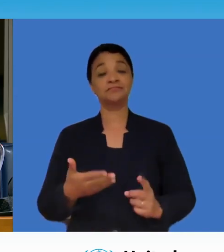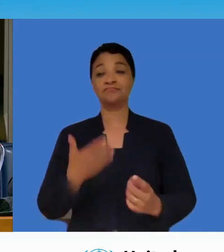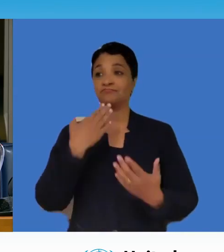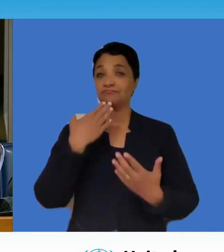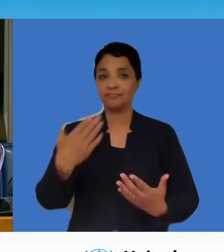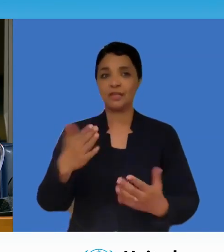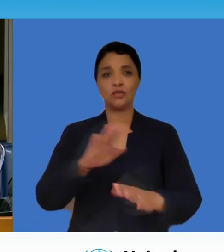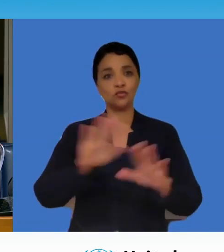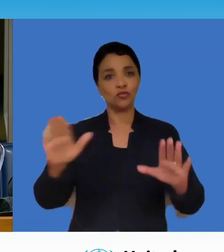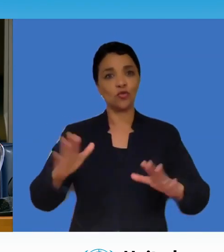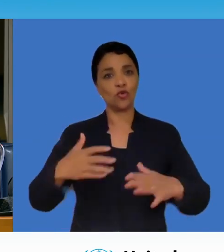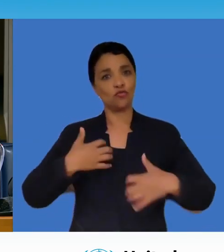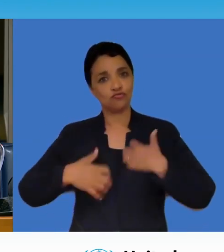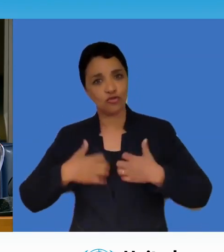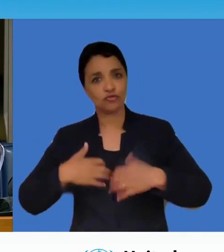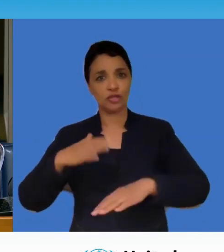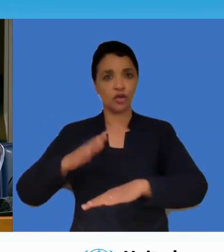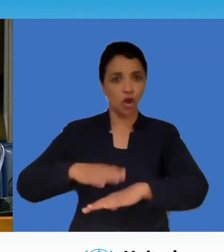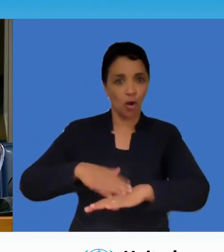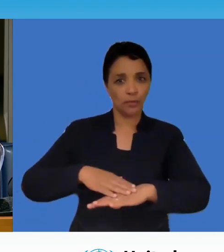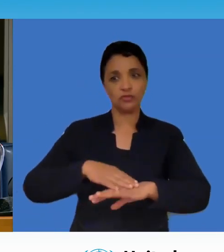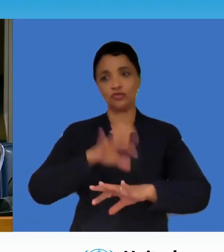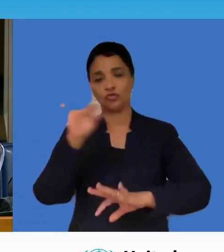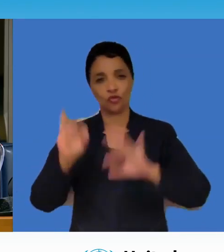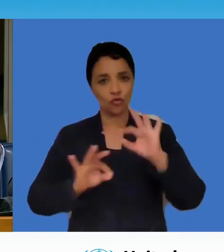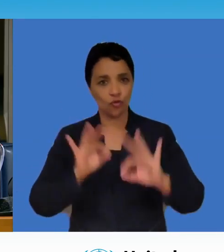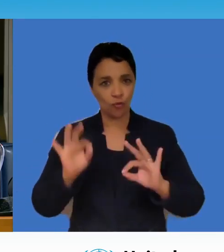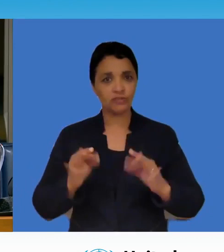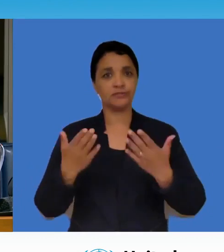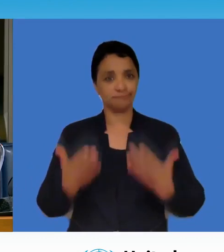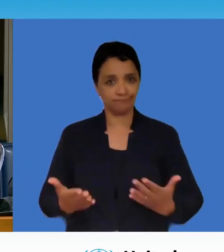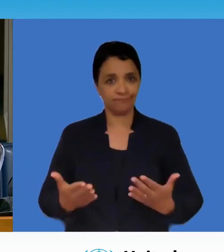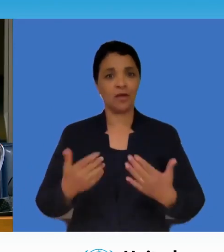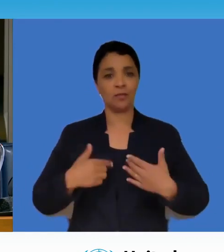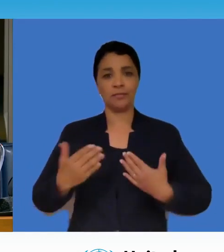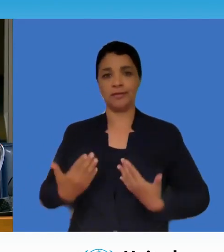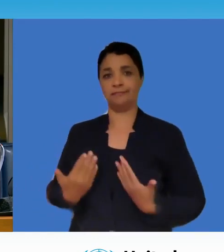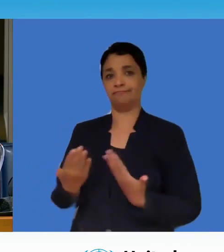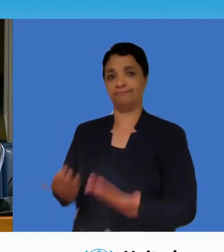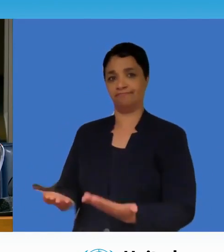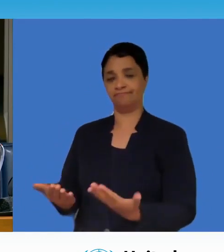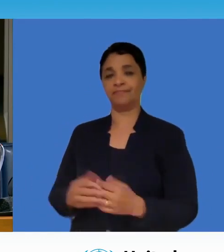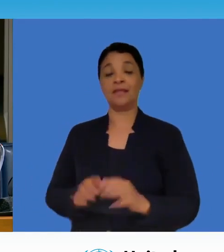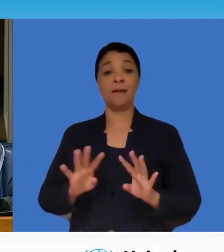gentlemen thank you for your interesting comments and questions posed to the panel I will now give